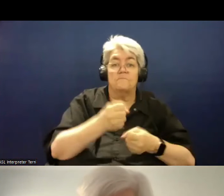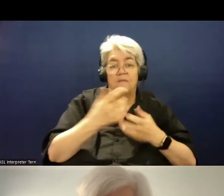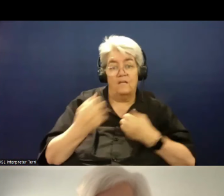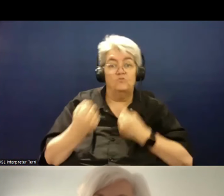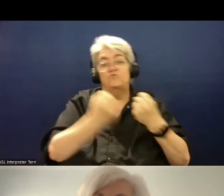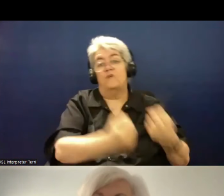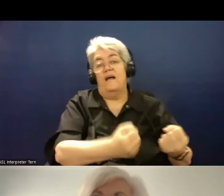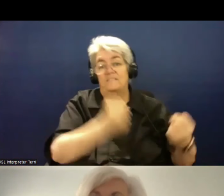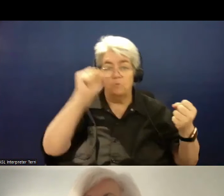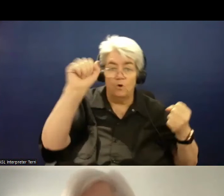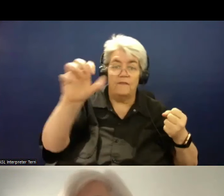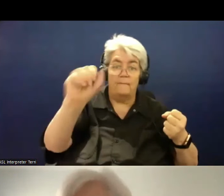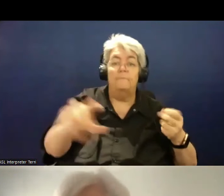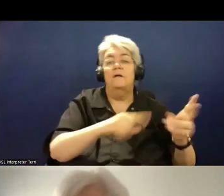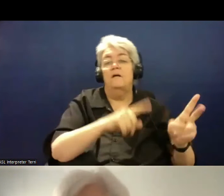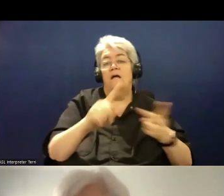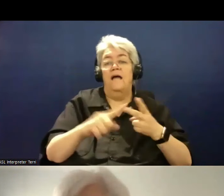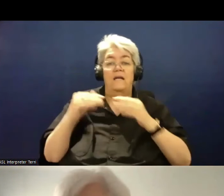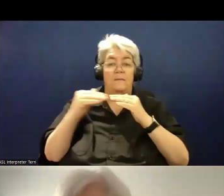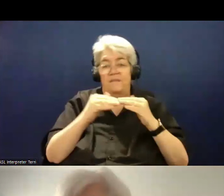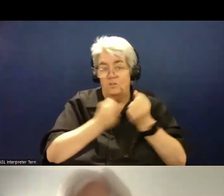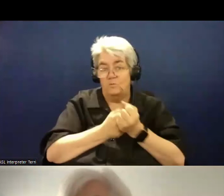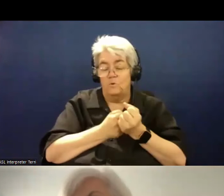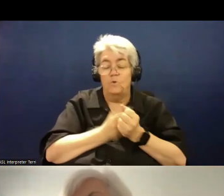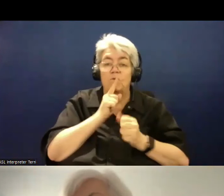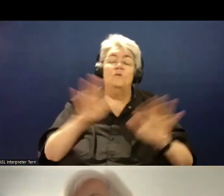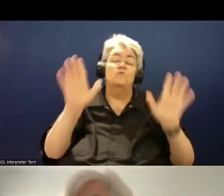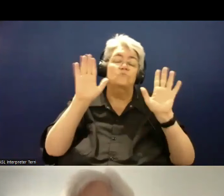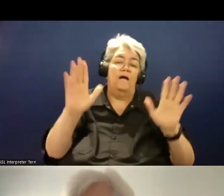I THINK IT IS A GREAT TRAINING VIDEO THAT LOOKS AT WHAT